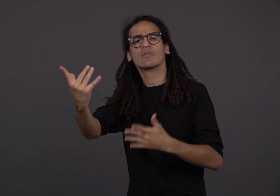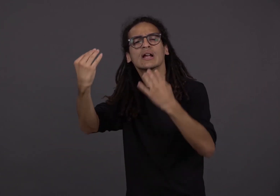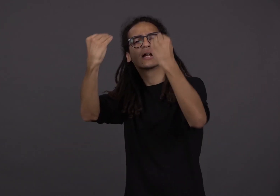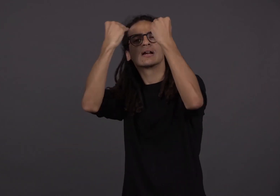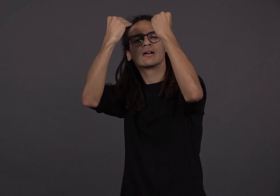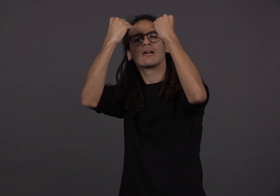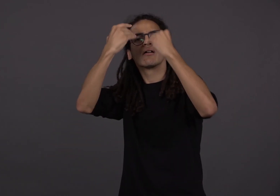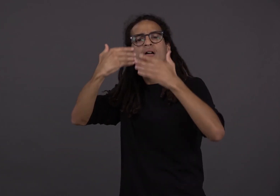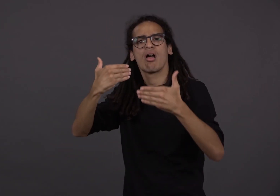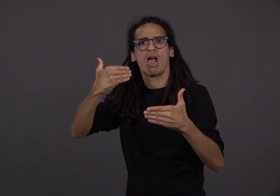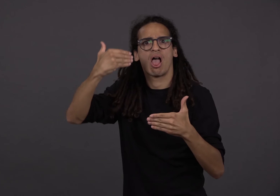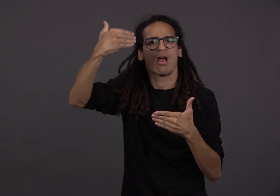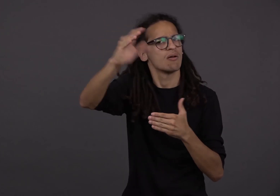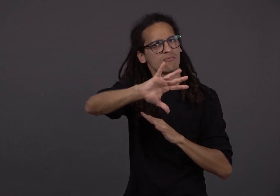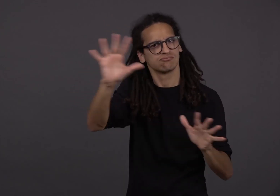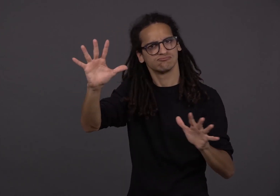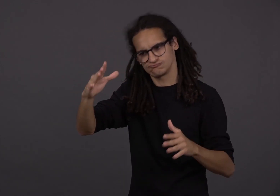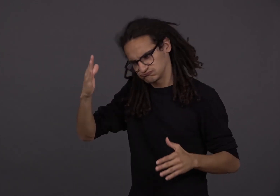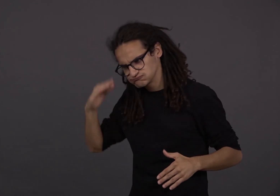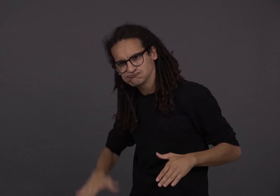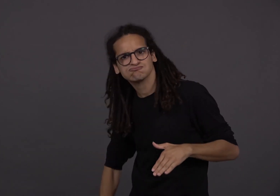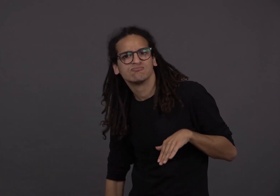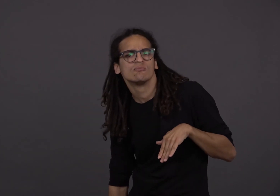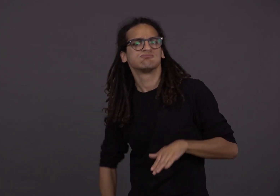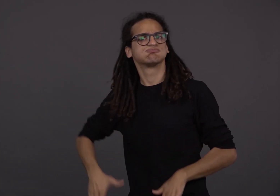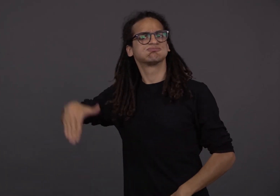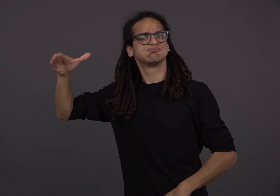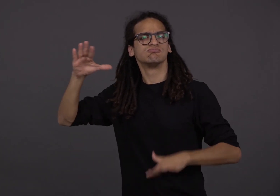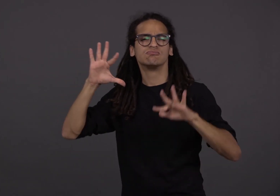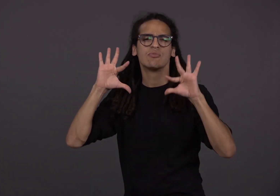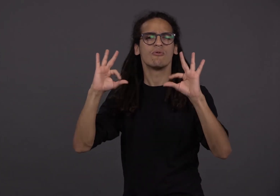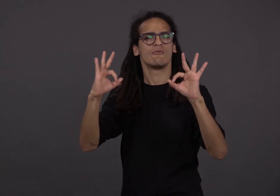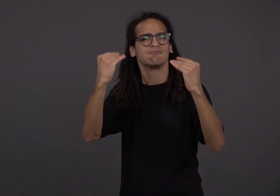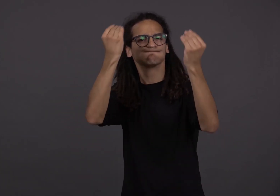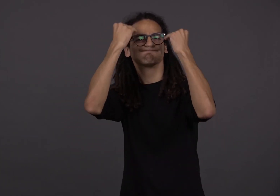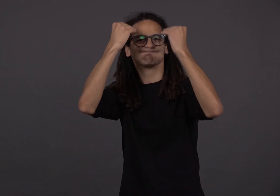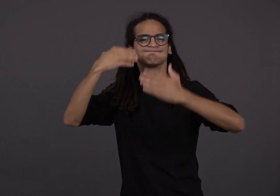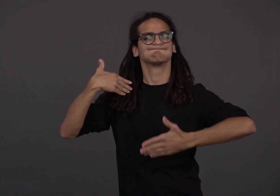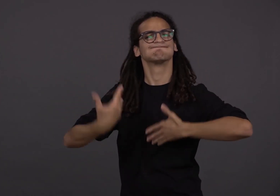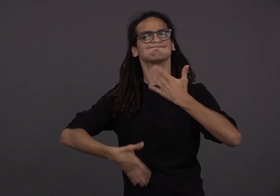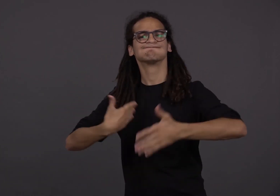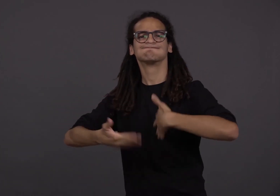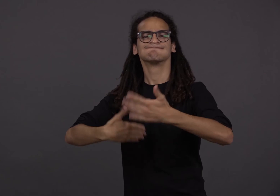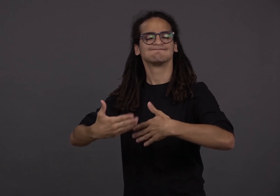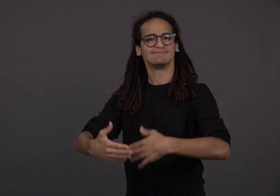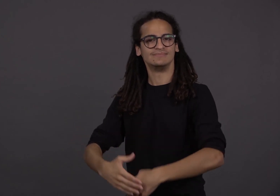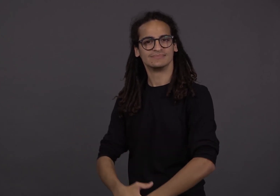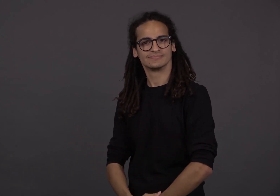of early grade learners in developing countries.